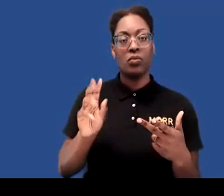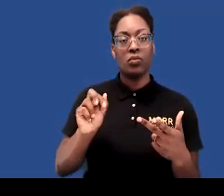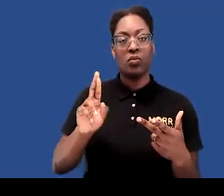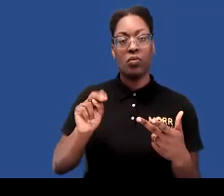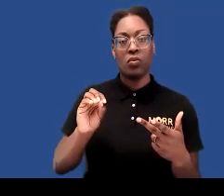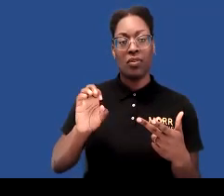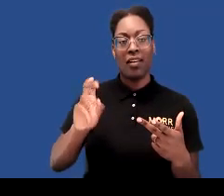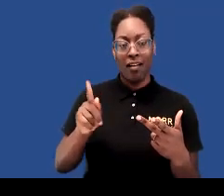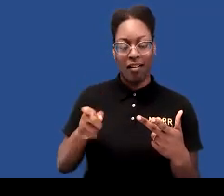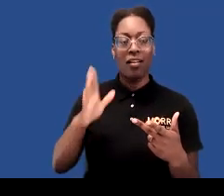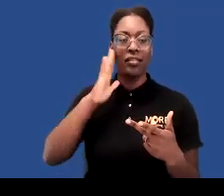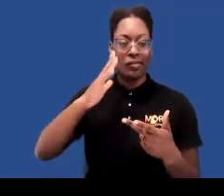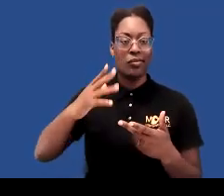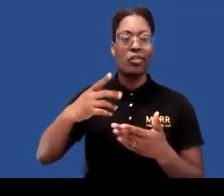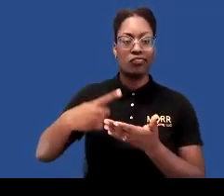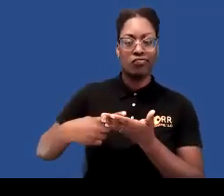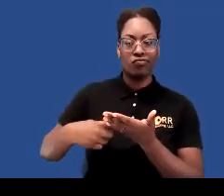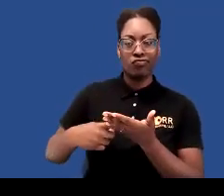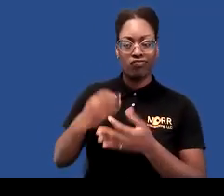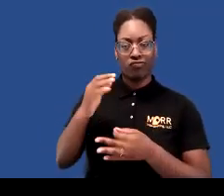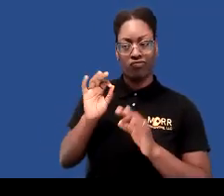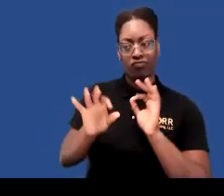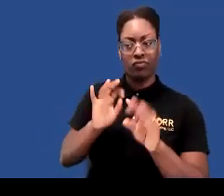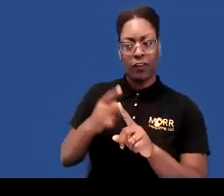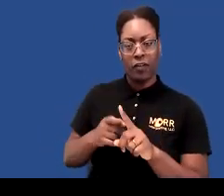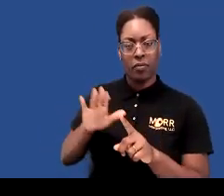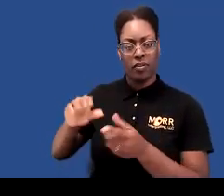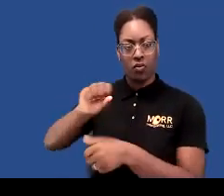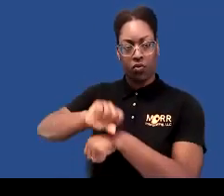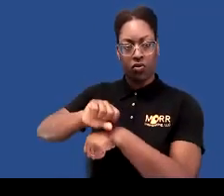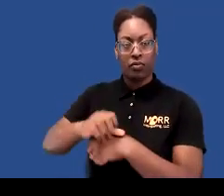settings. Finally, I'd be remiss without mentioning antiracist writing instruction efforts